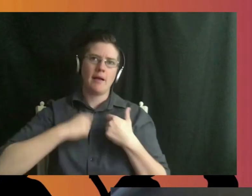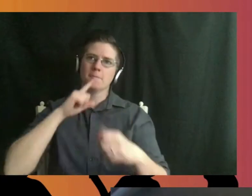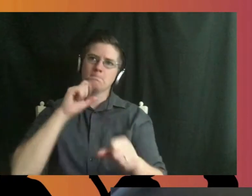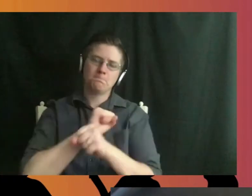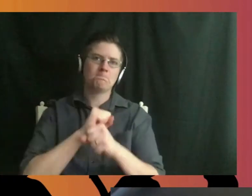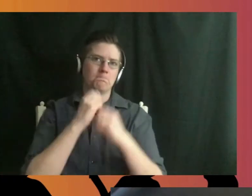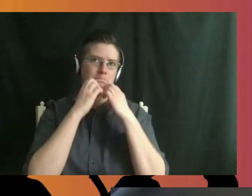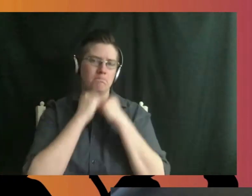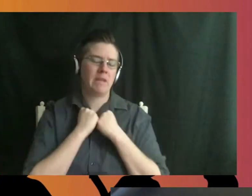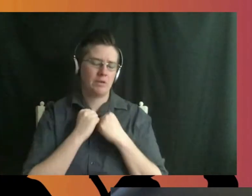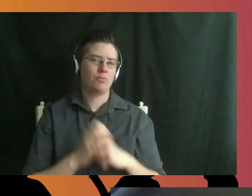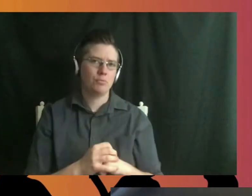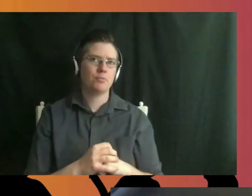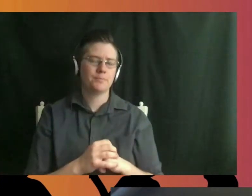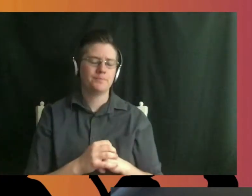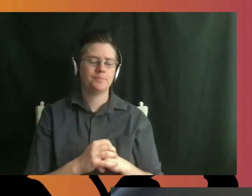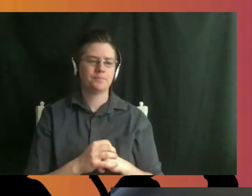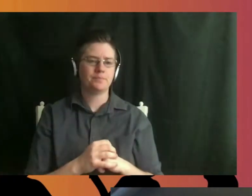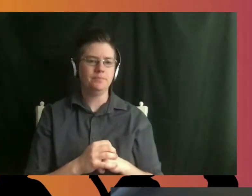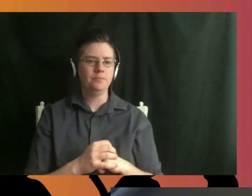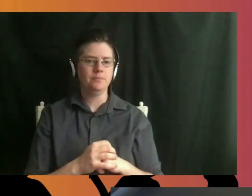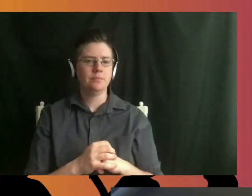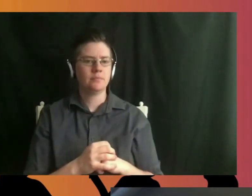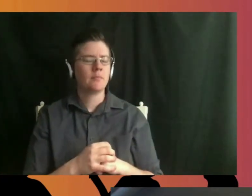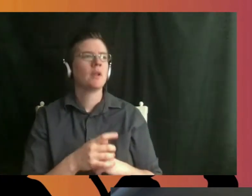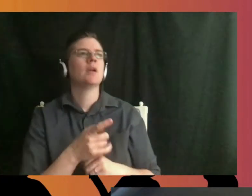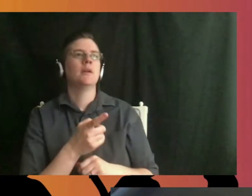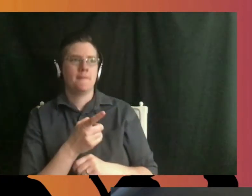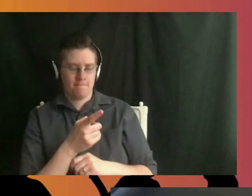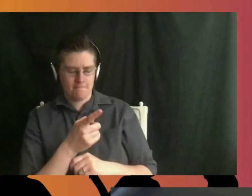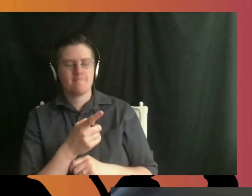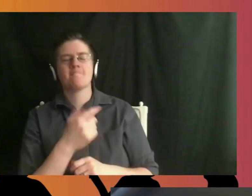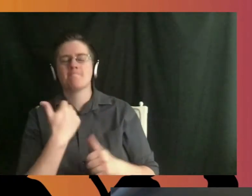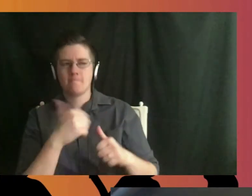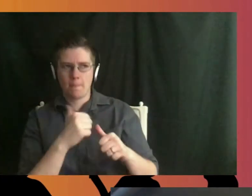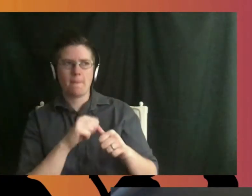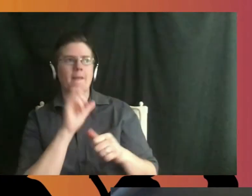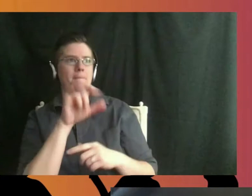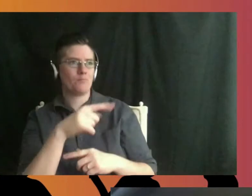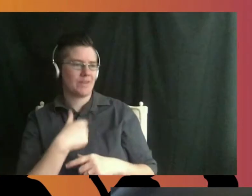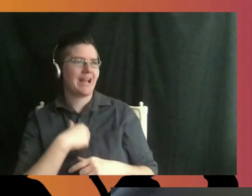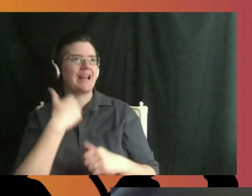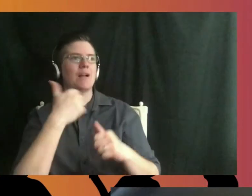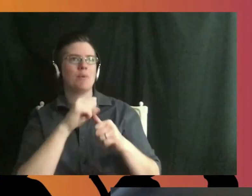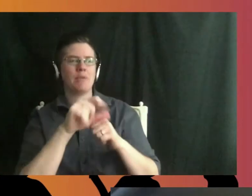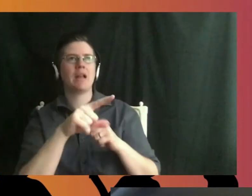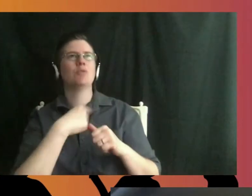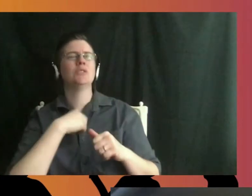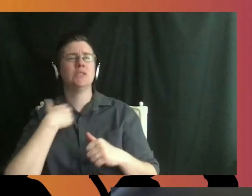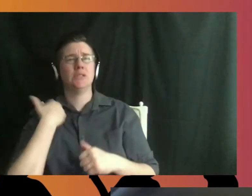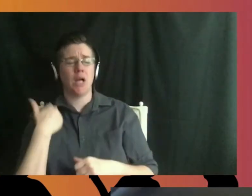yeah i remember that um i was very young because i'm only 17 now so i remember seeing that on the